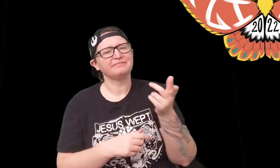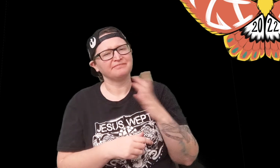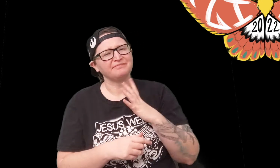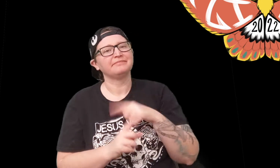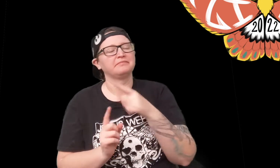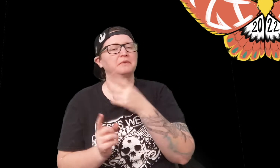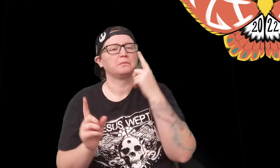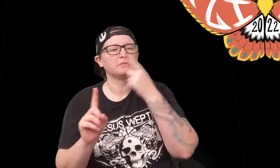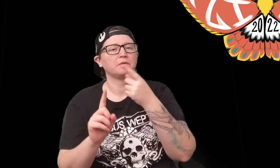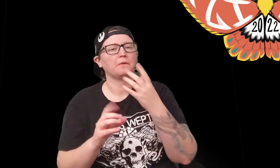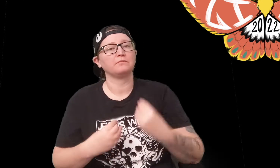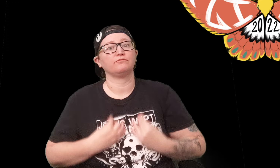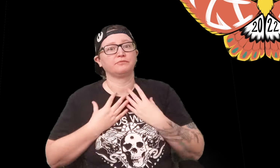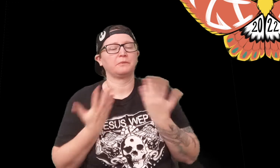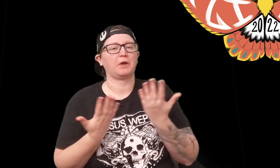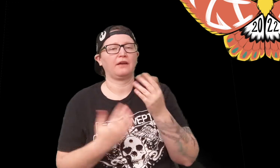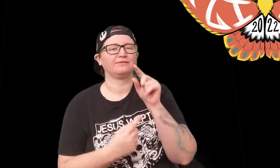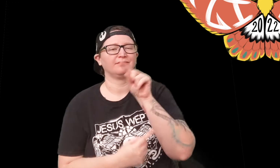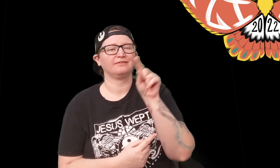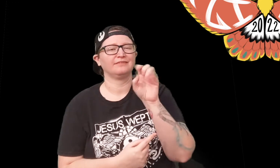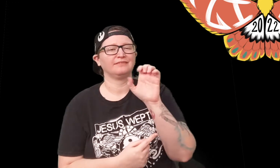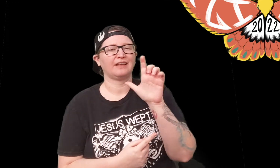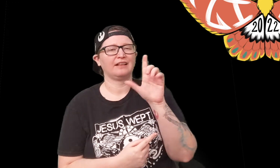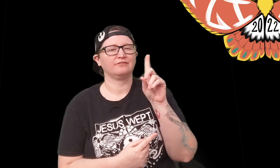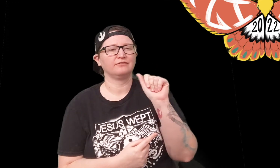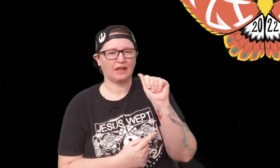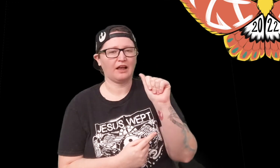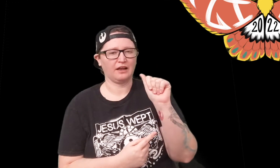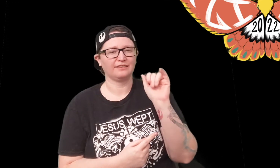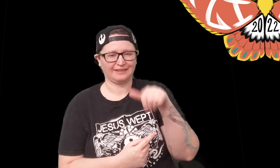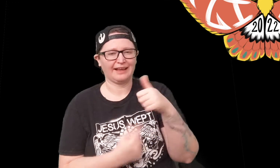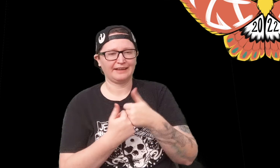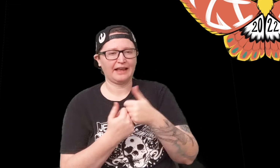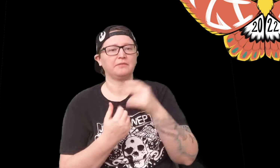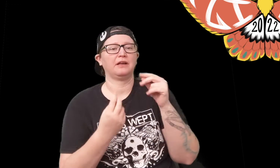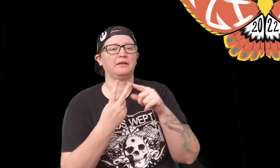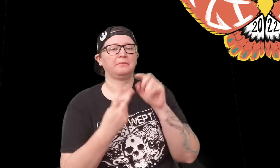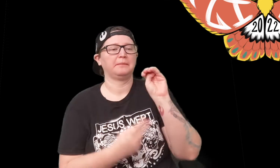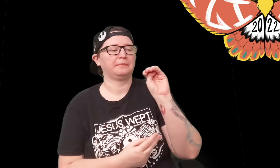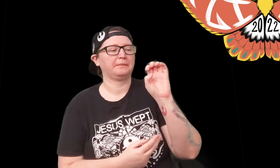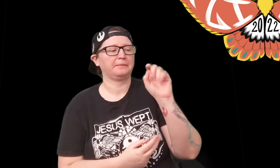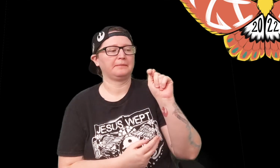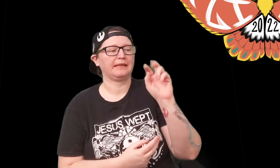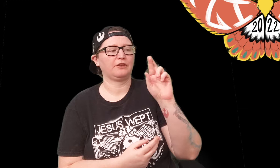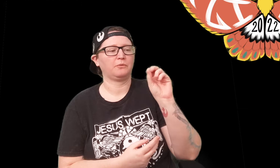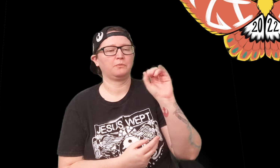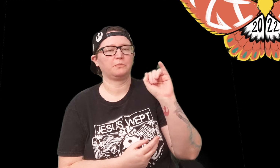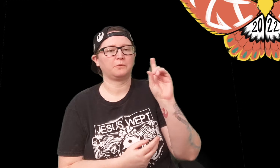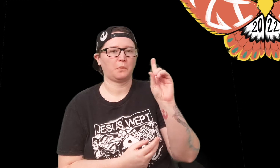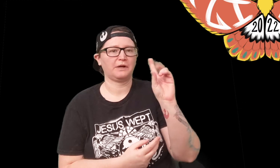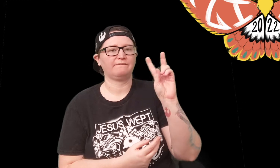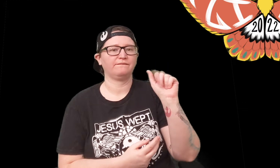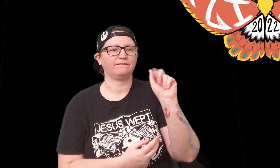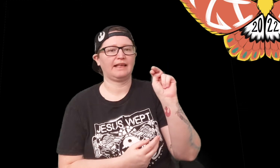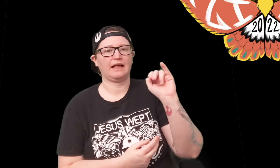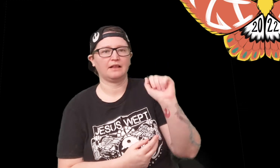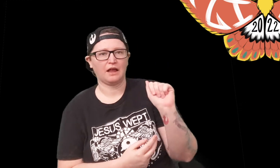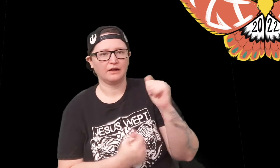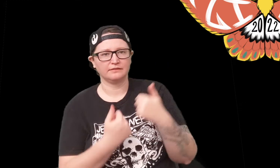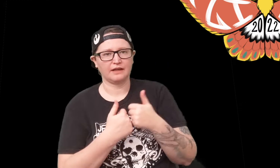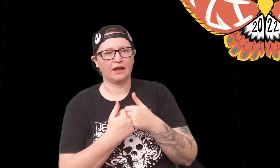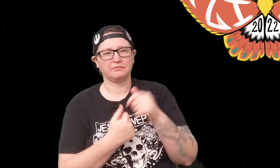know fighting monsters and really they were inspired by Zelda and also Metroidvania